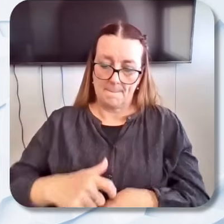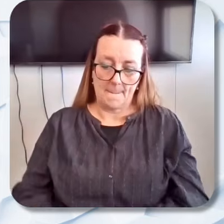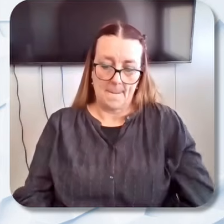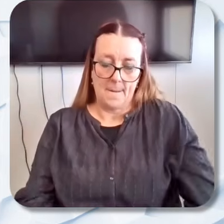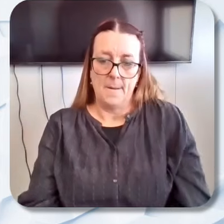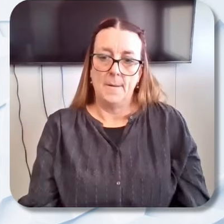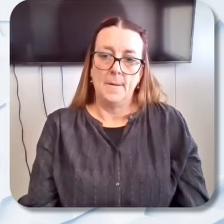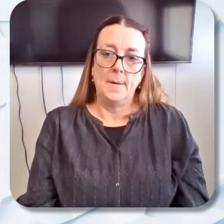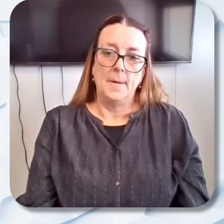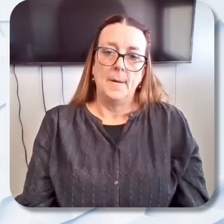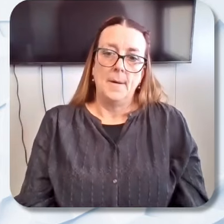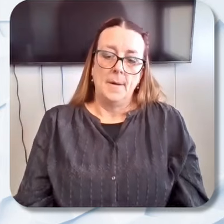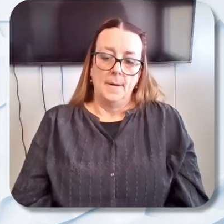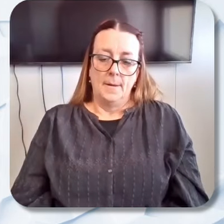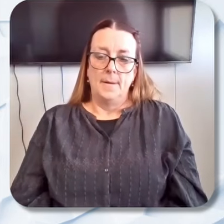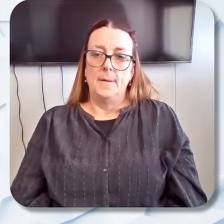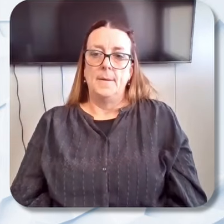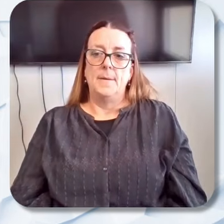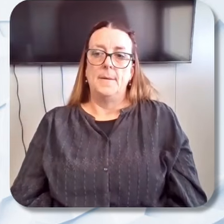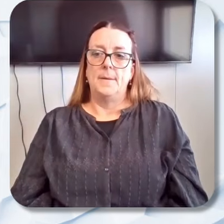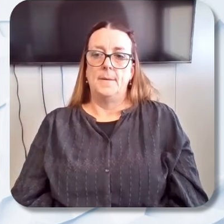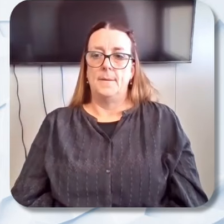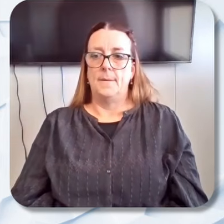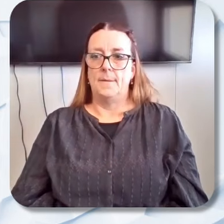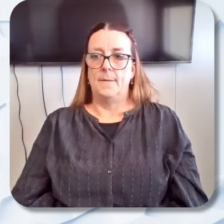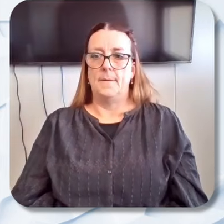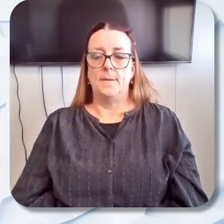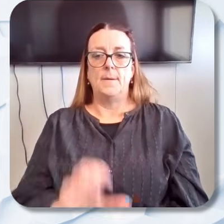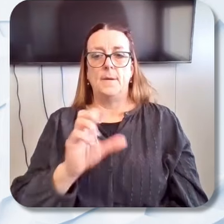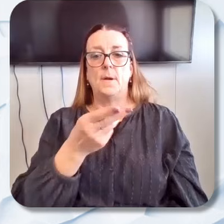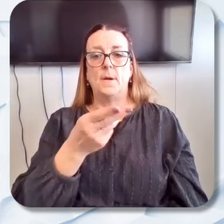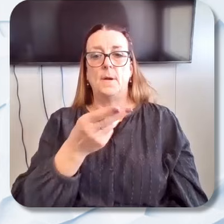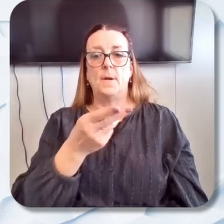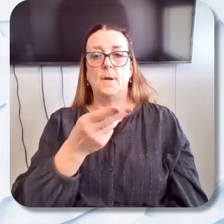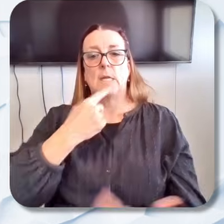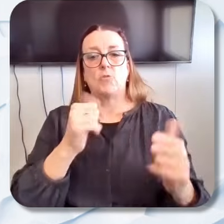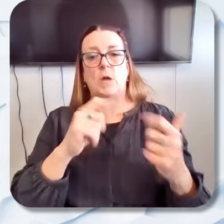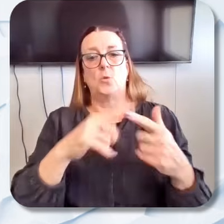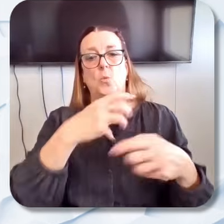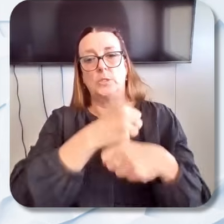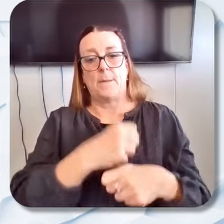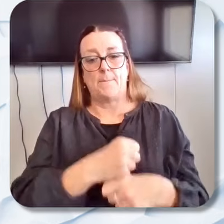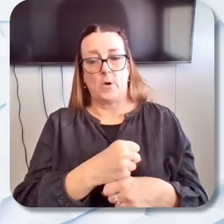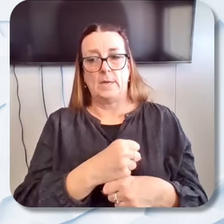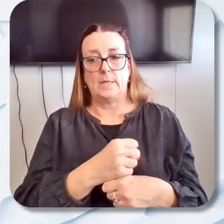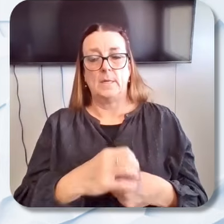so try to summarize the questions in a FAQ document and make that available to everyone.